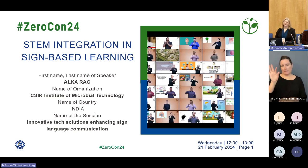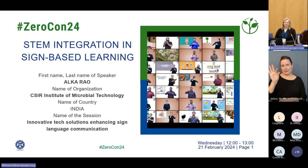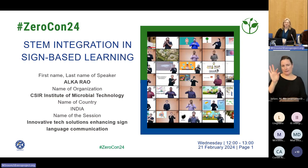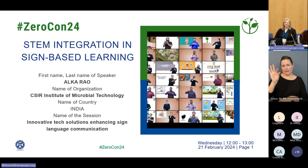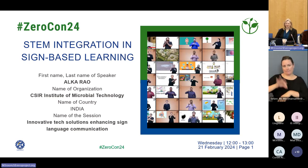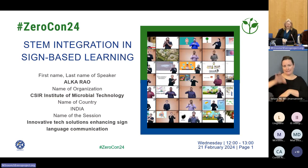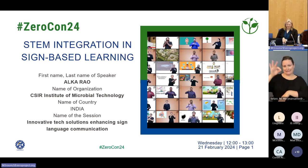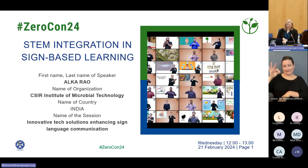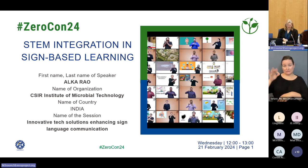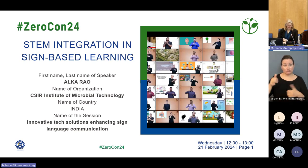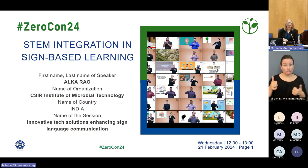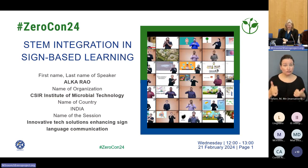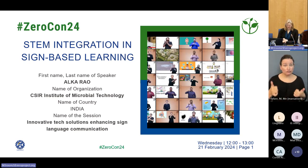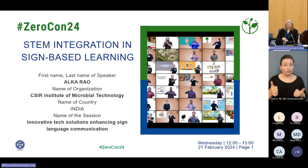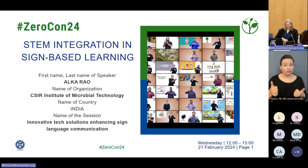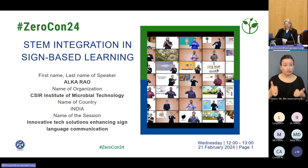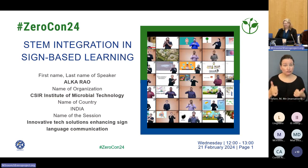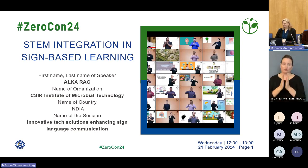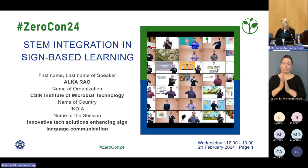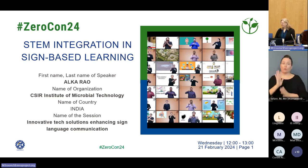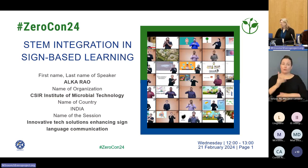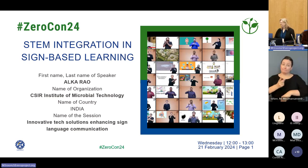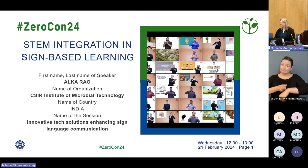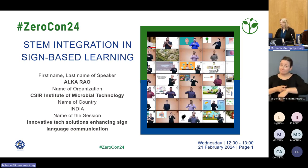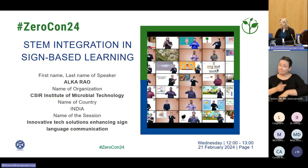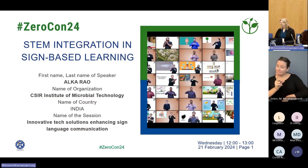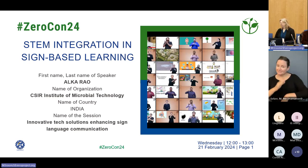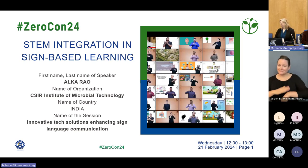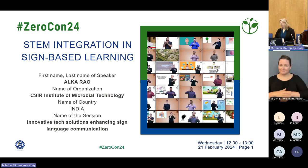short. Thank you very much. SPEAKER: